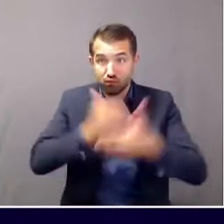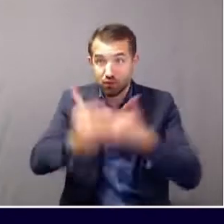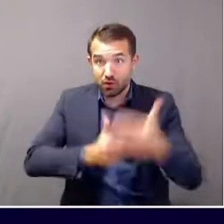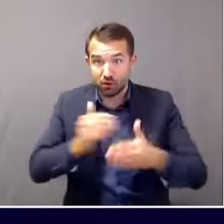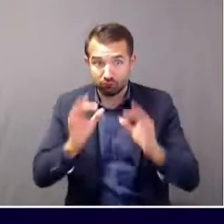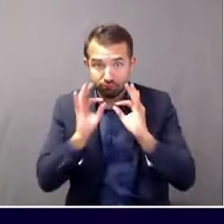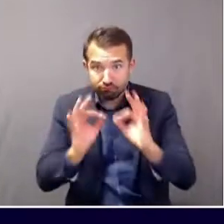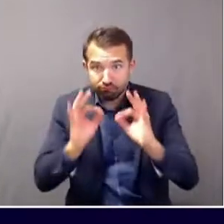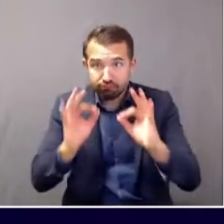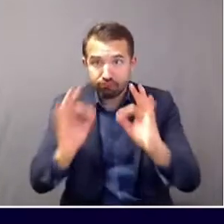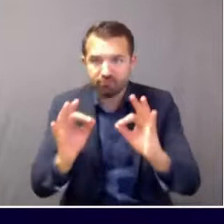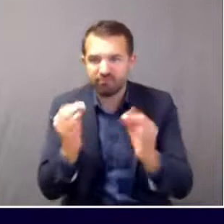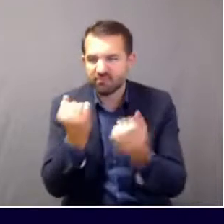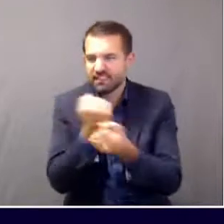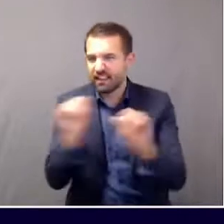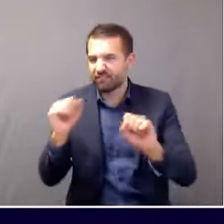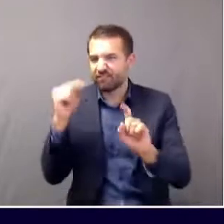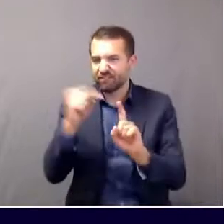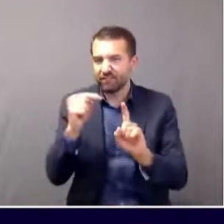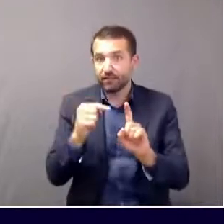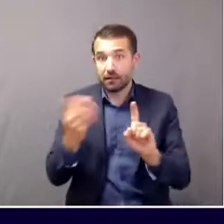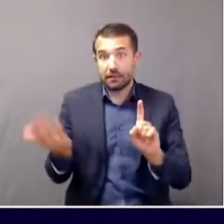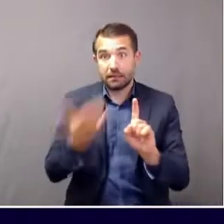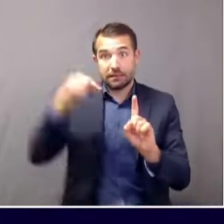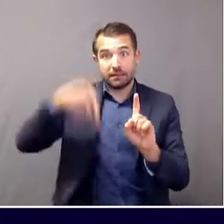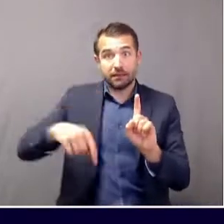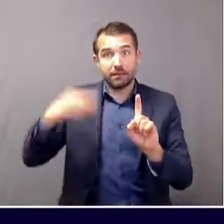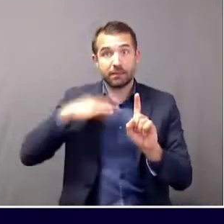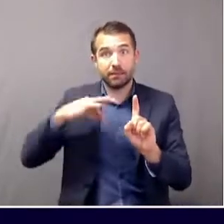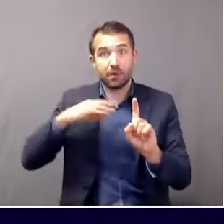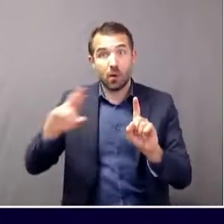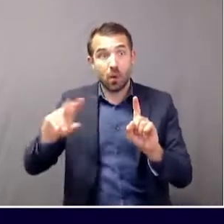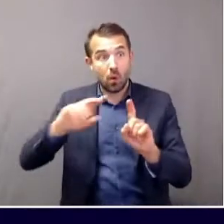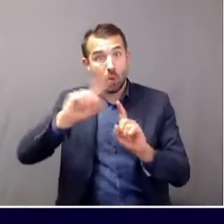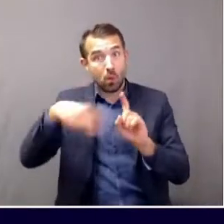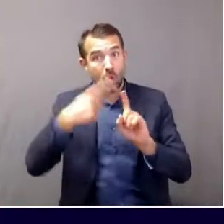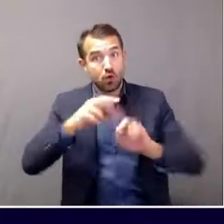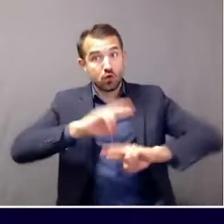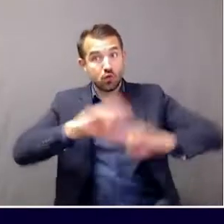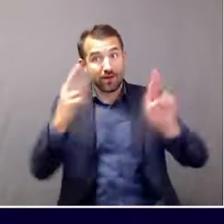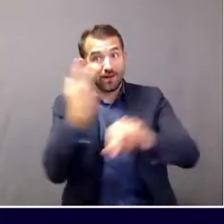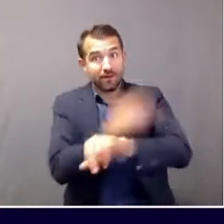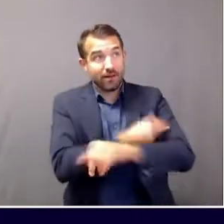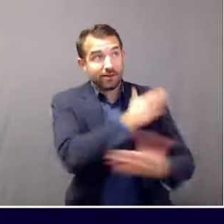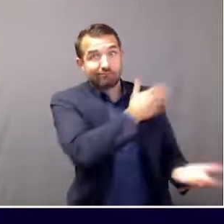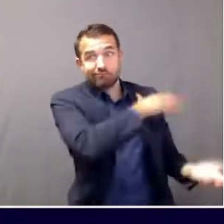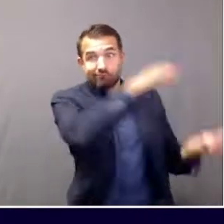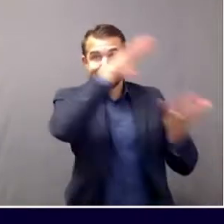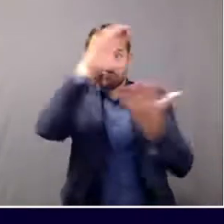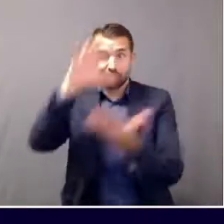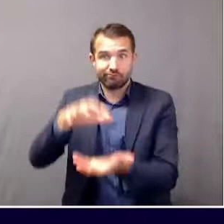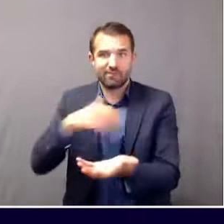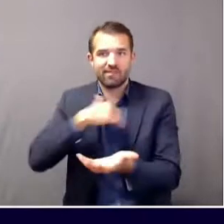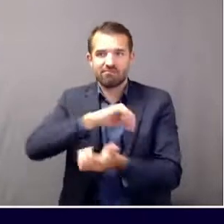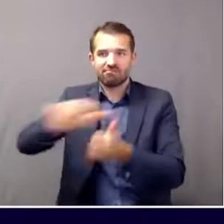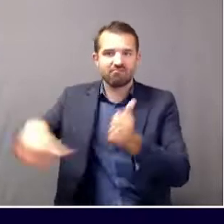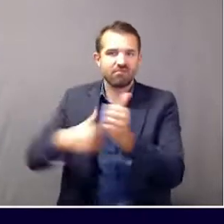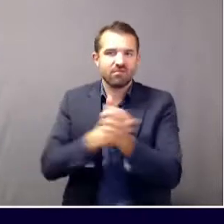vaccine whenever that may be and right now we don't know when